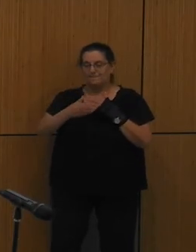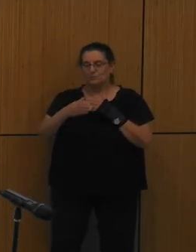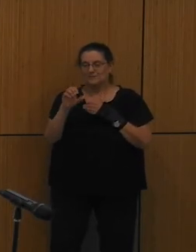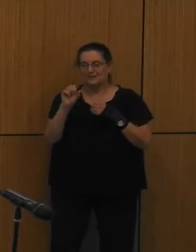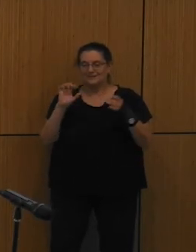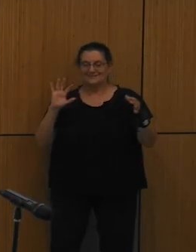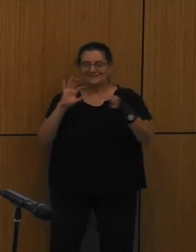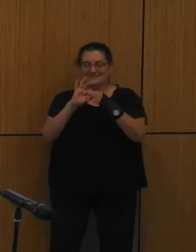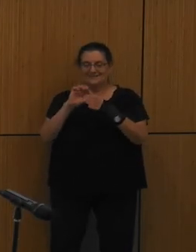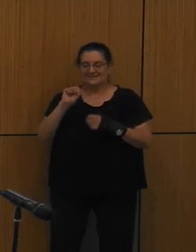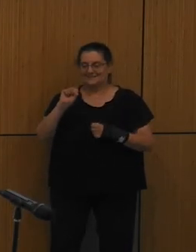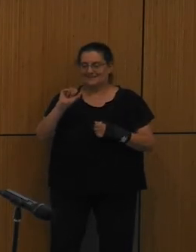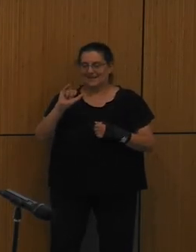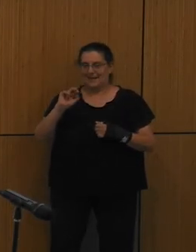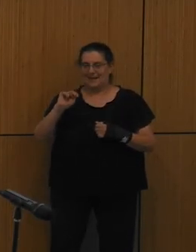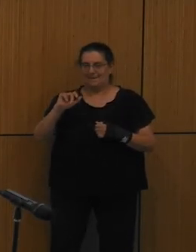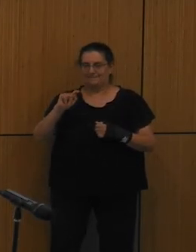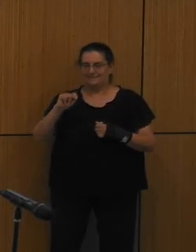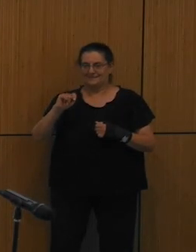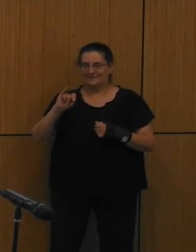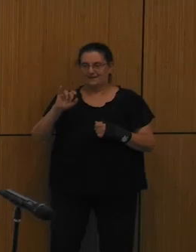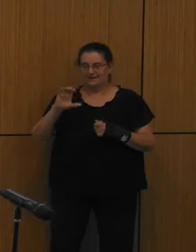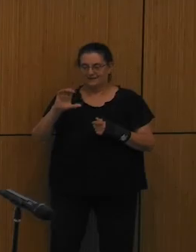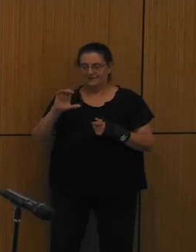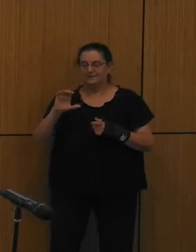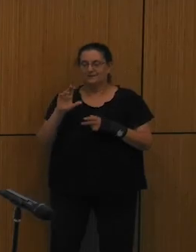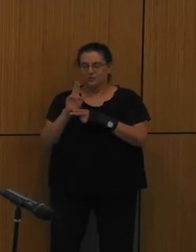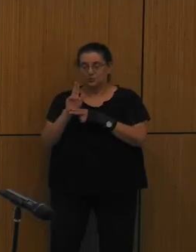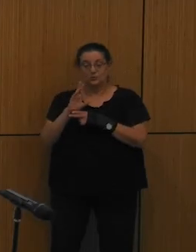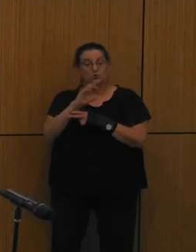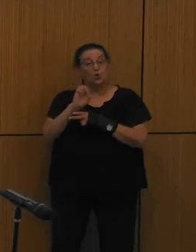And this is what EEG is using small electrodes placed on the,